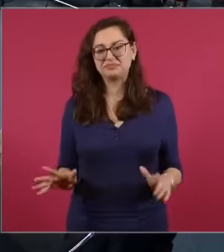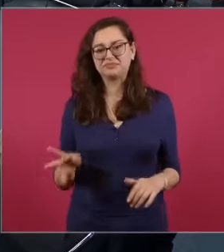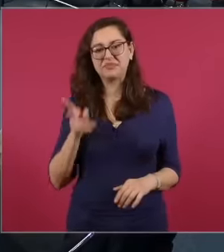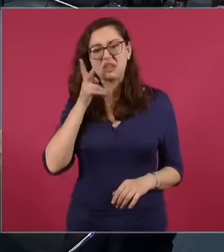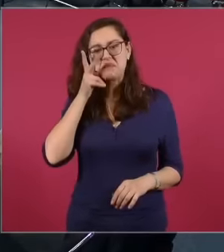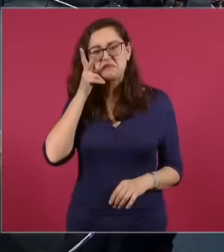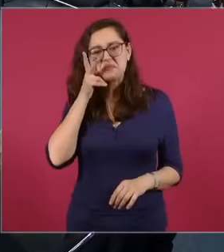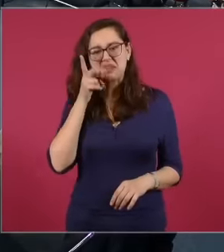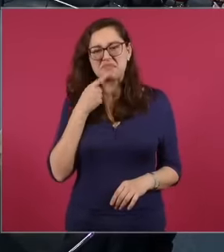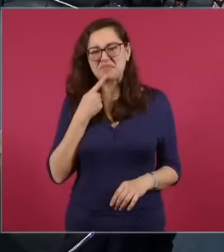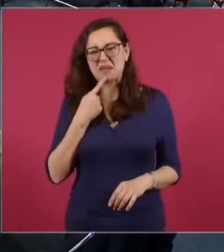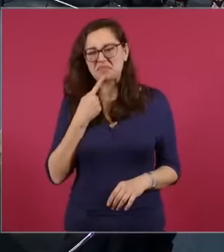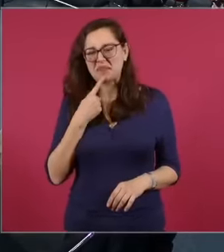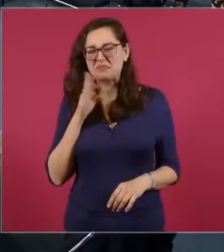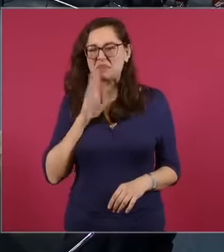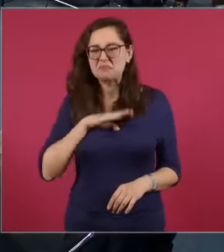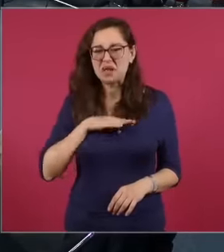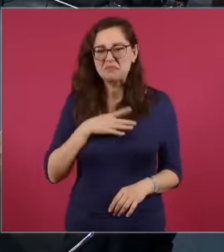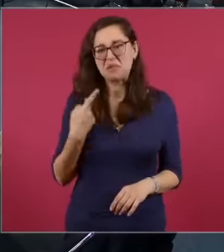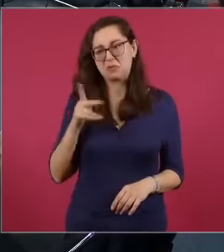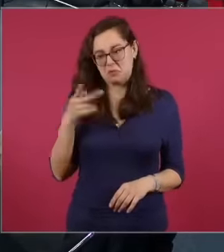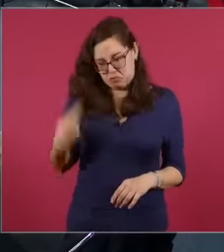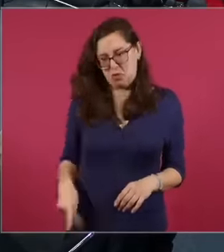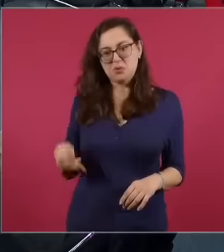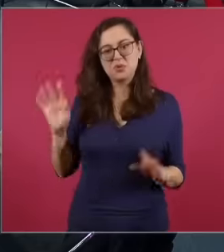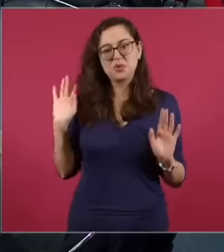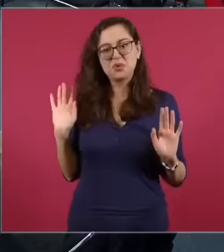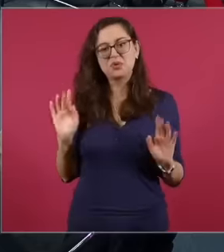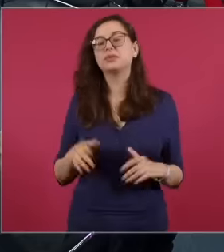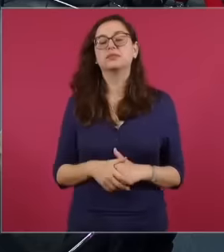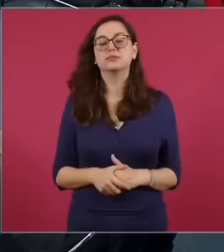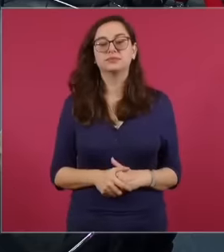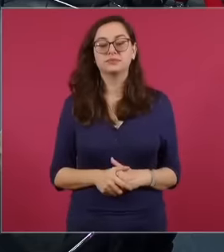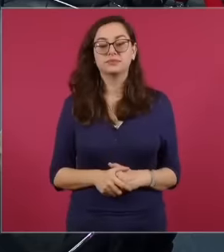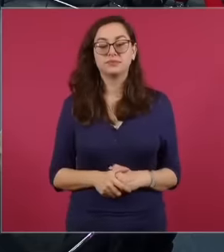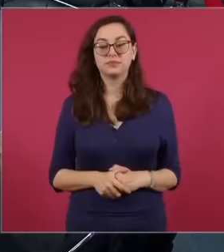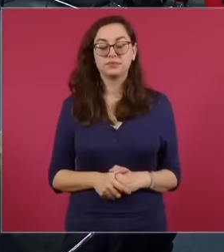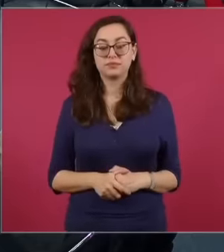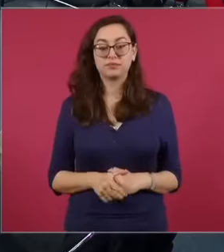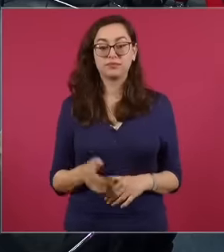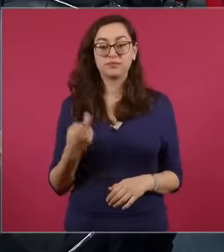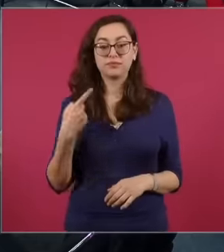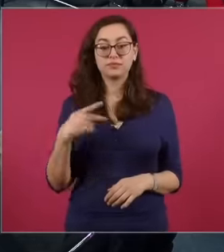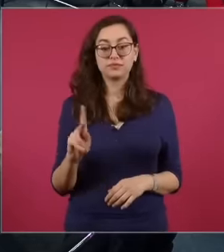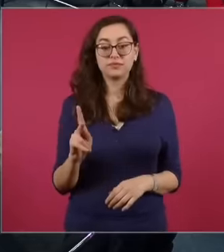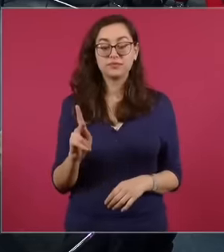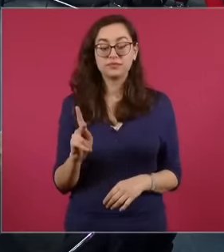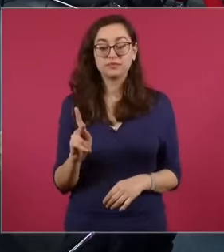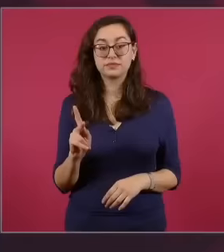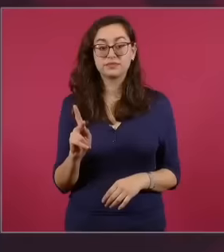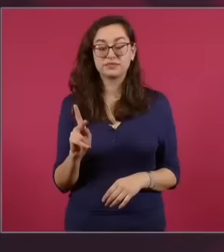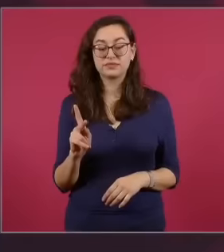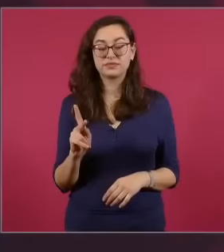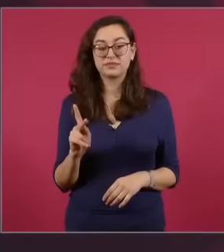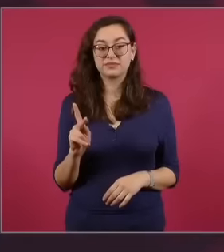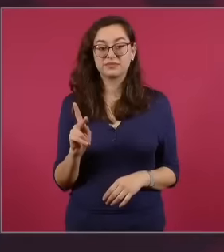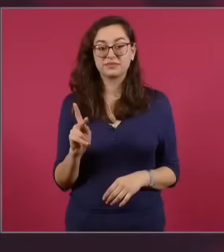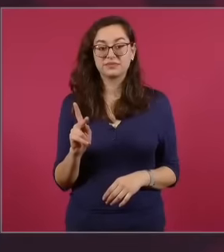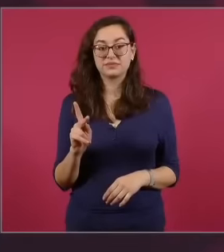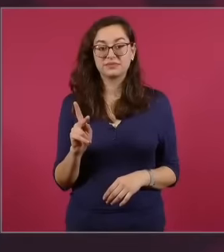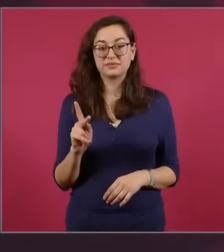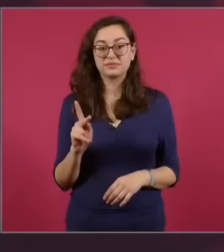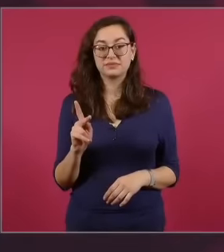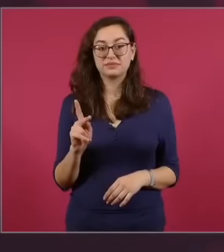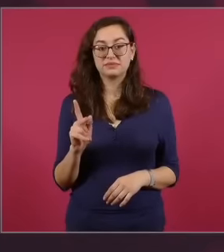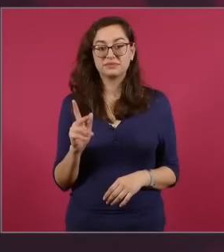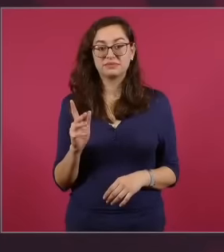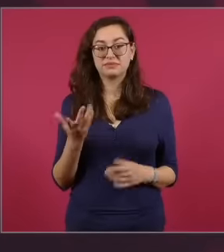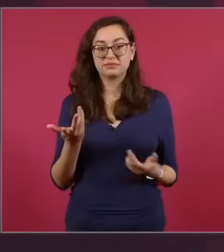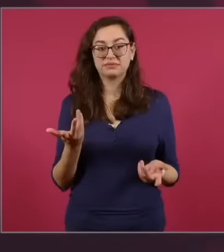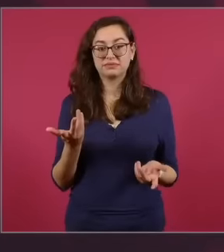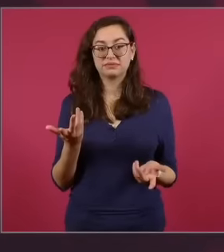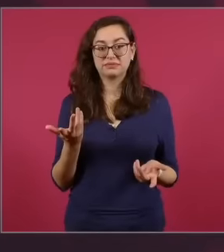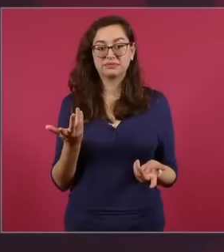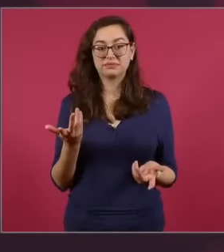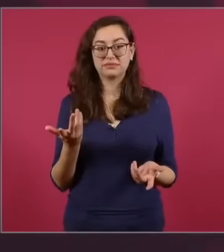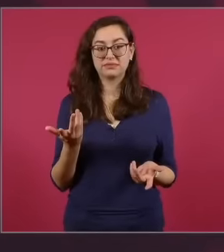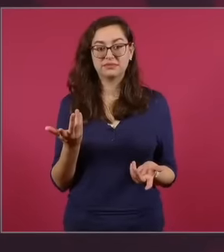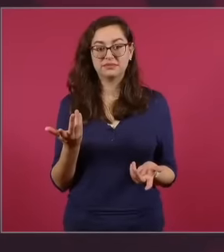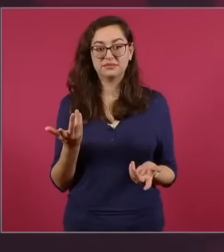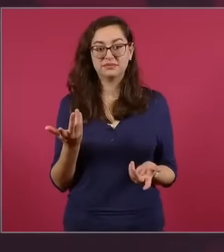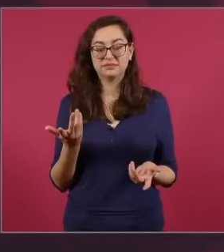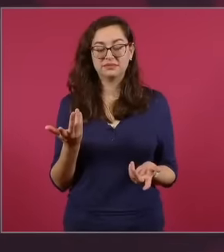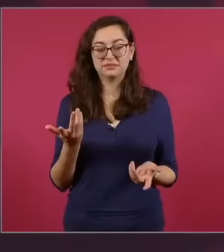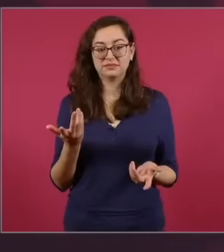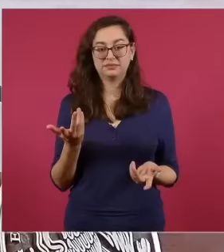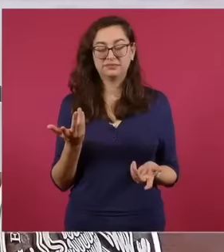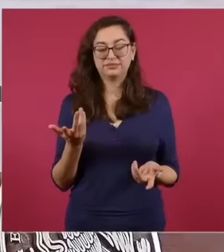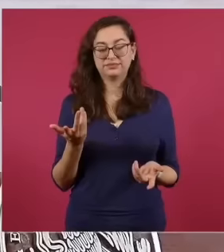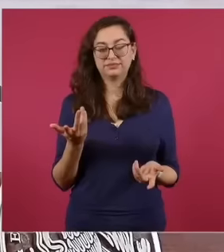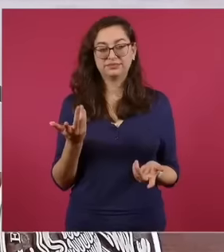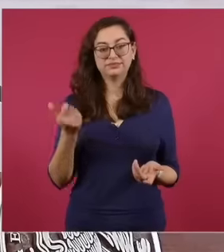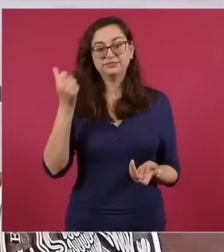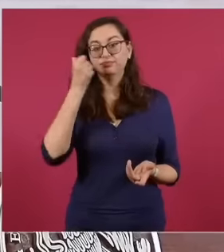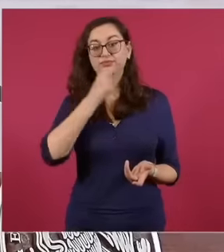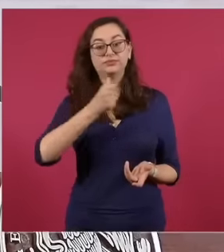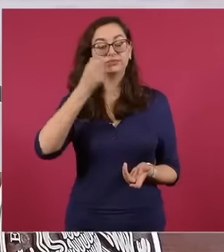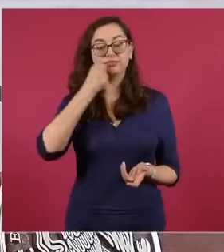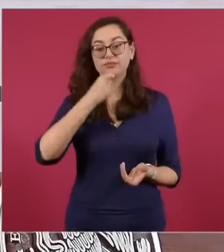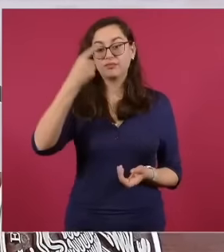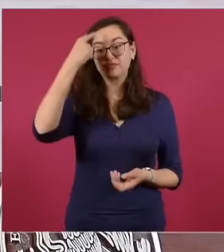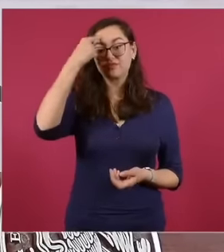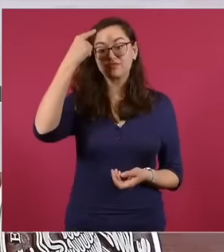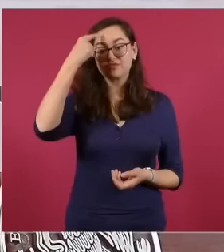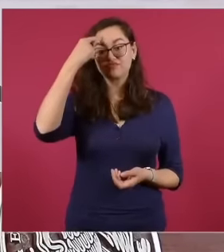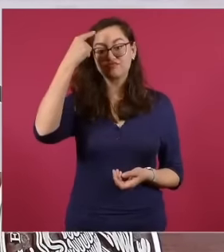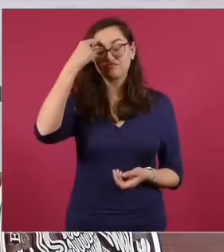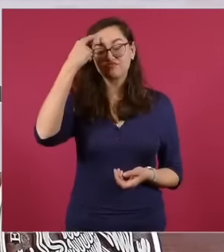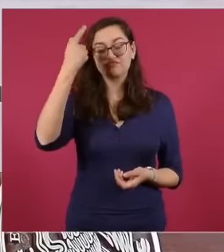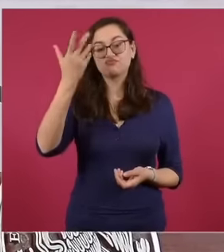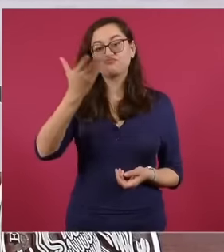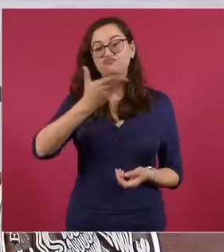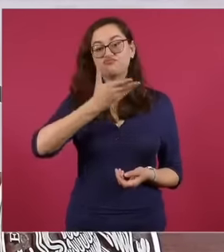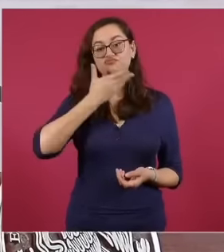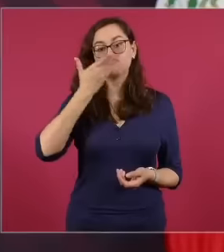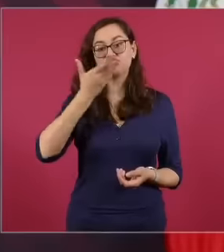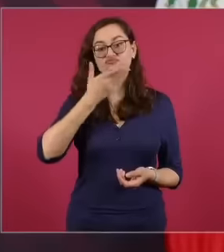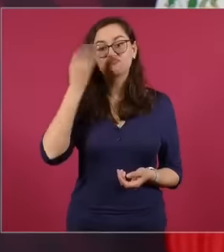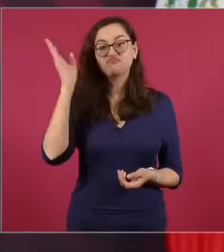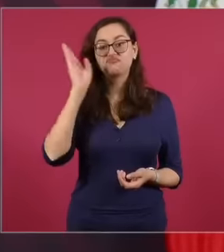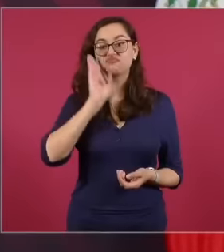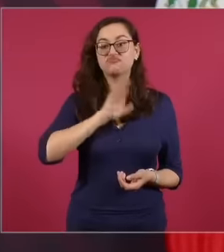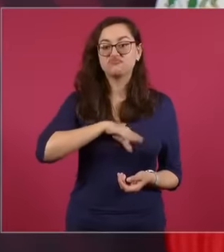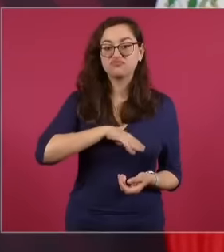wine Mexico is going to respond But la la la The bad habit Here is the worst here not there no no